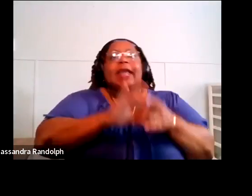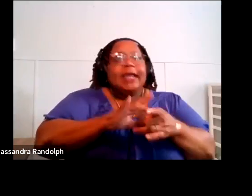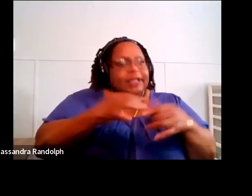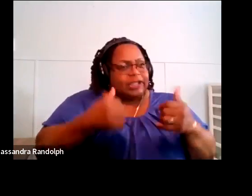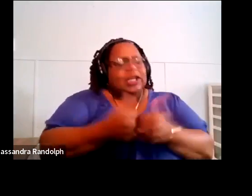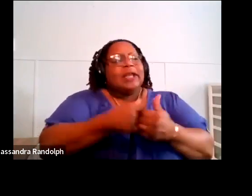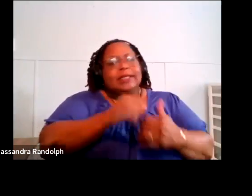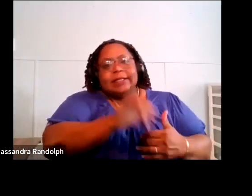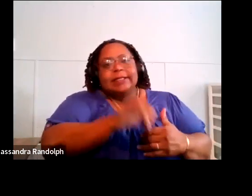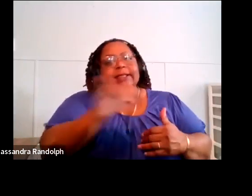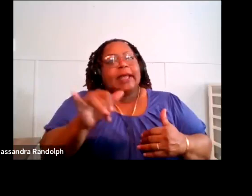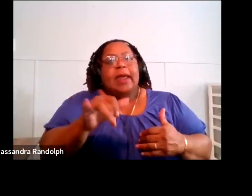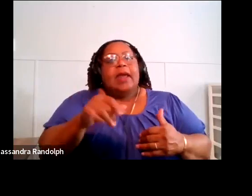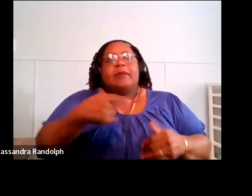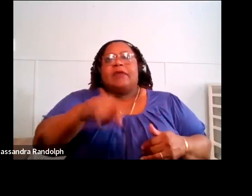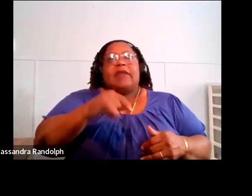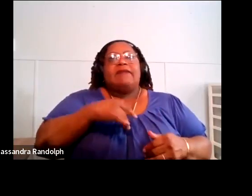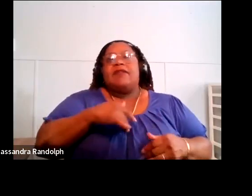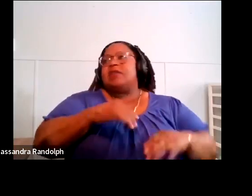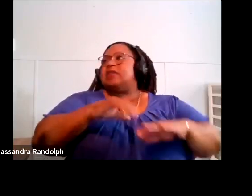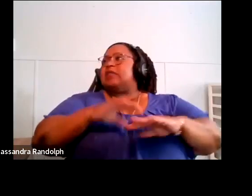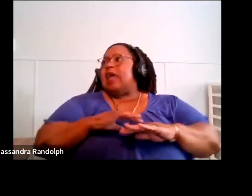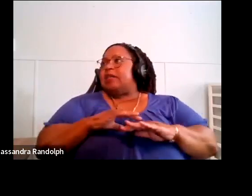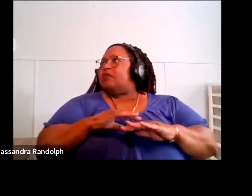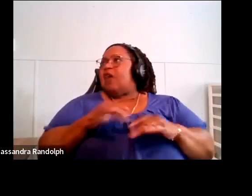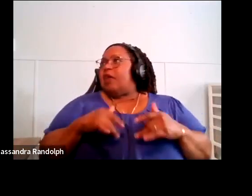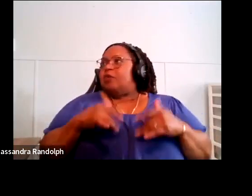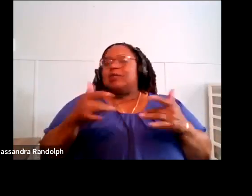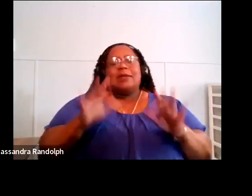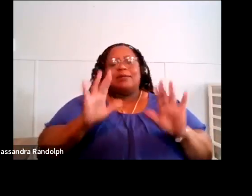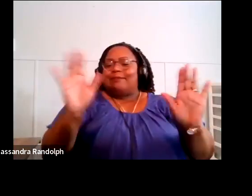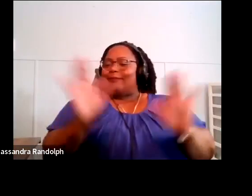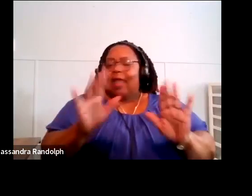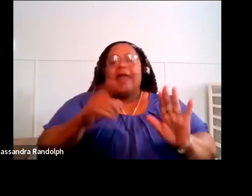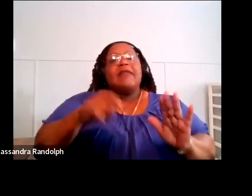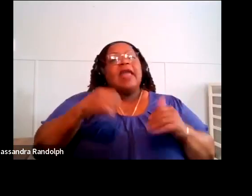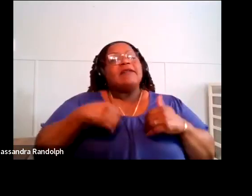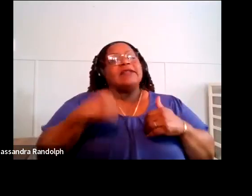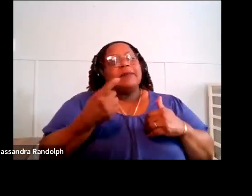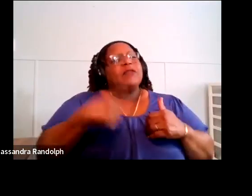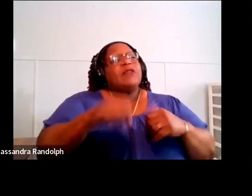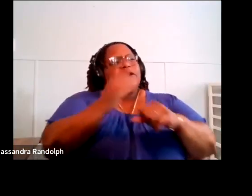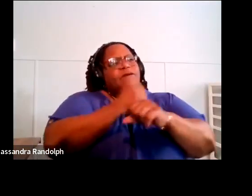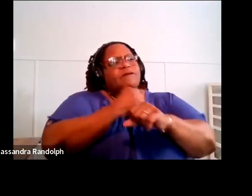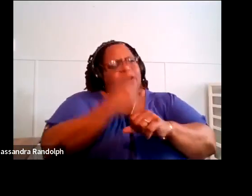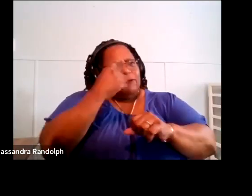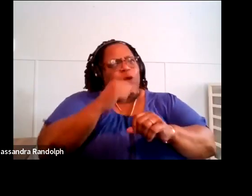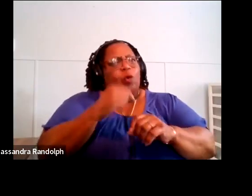Act, those were young leaders, younger than I am now. We have to make sure our